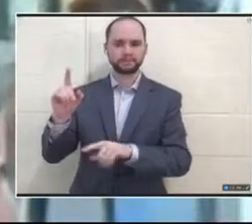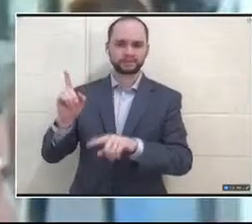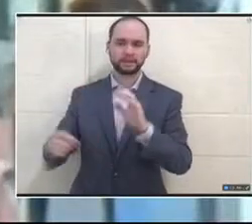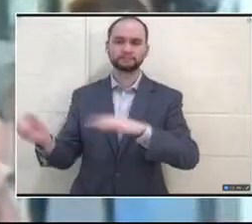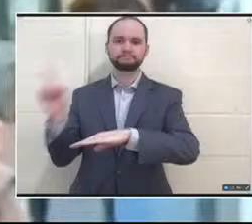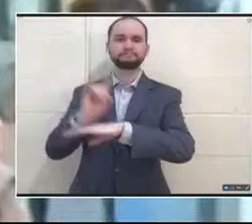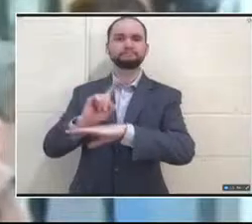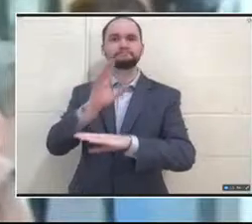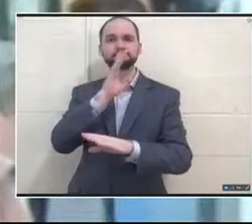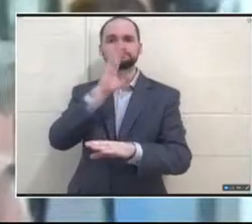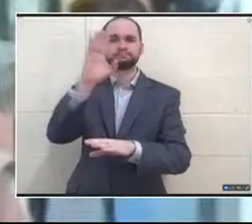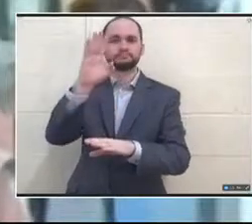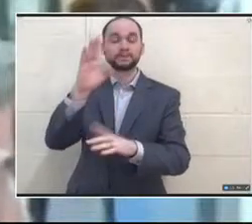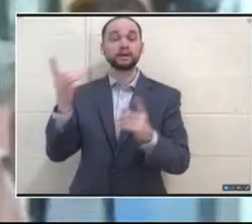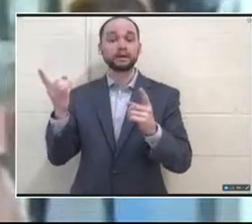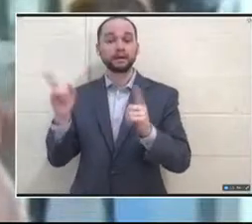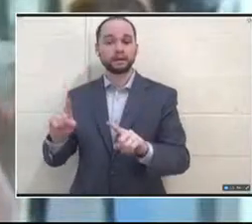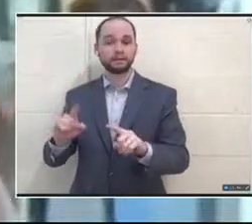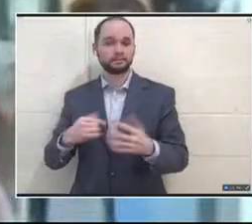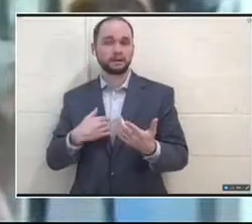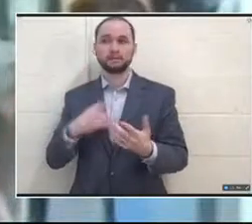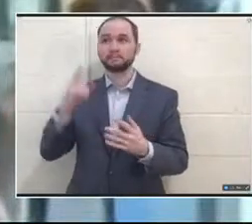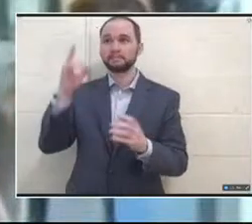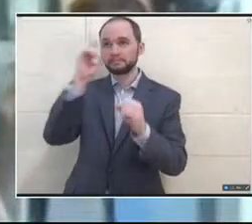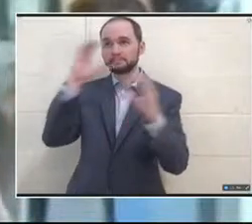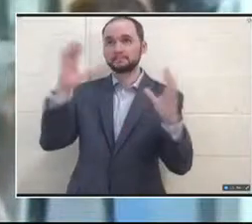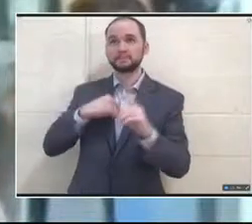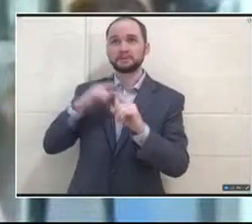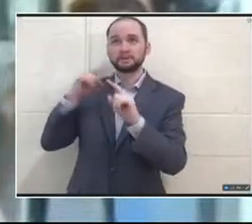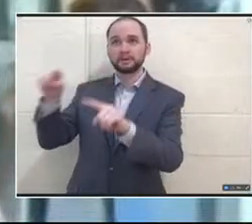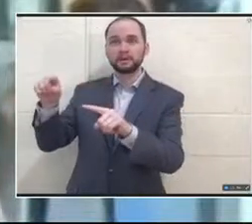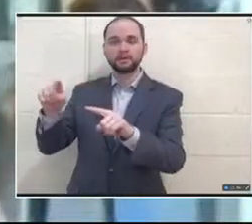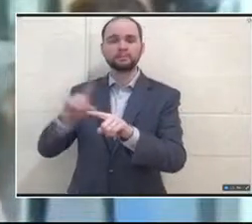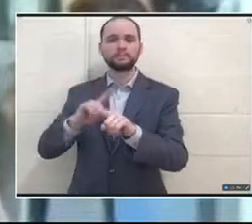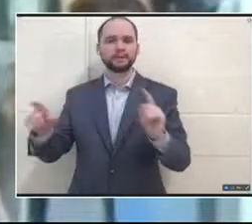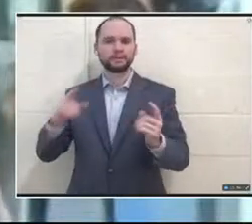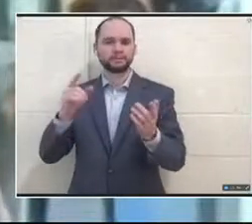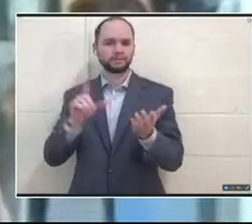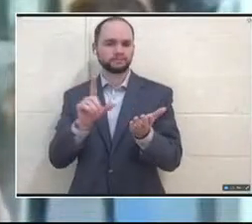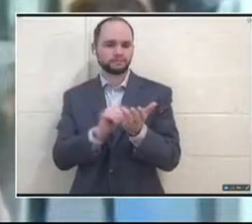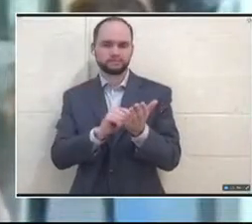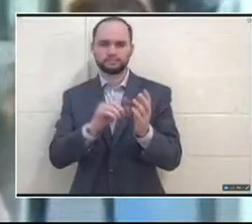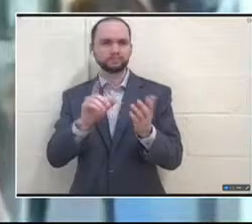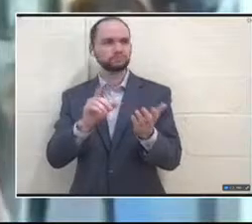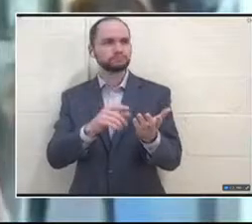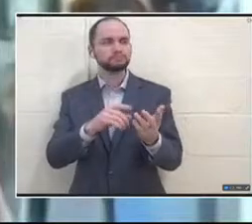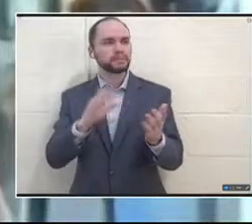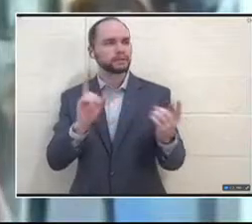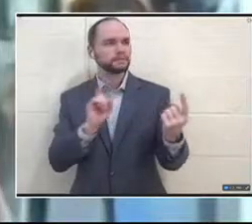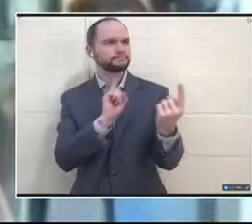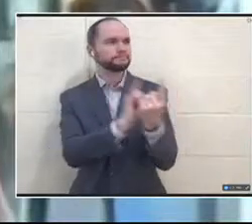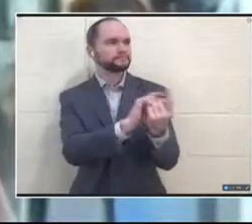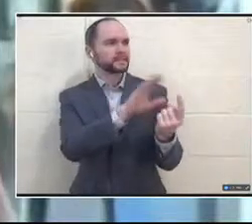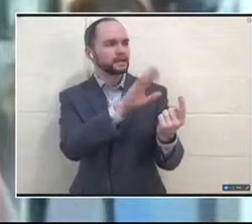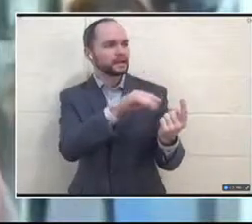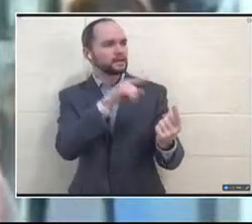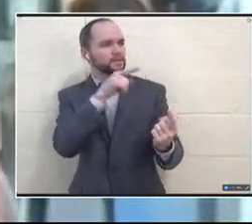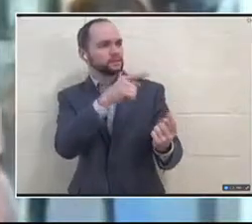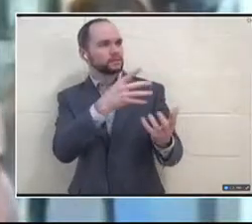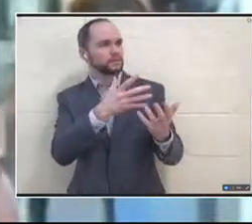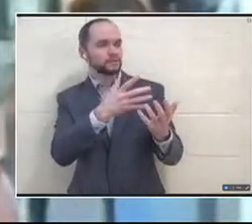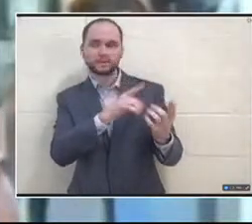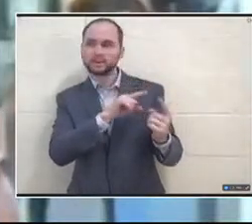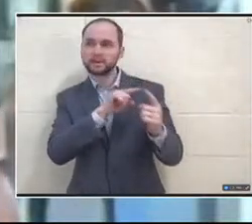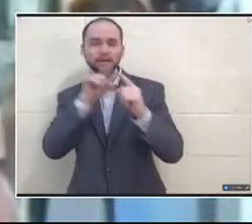a statement and how I felt about being passed out and rejected from such a stage and organization.